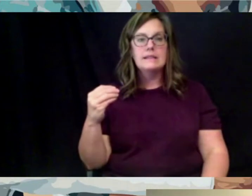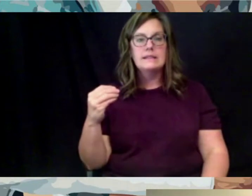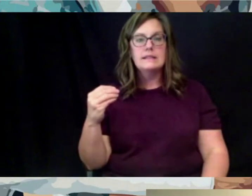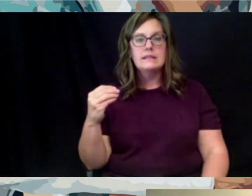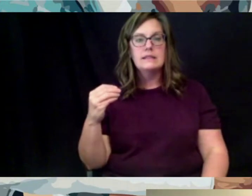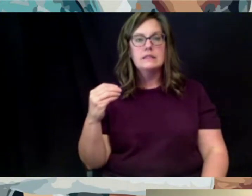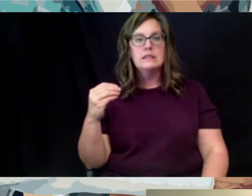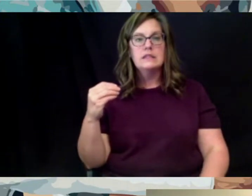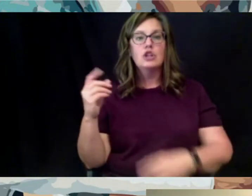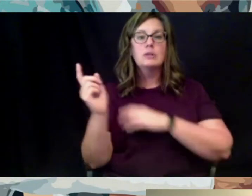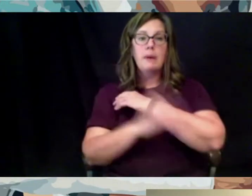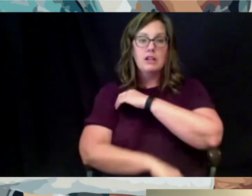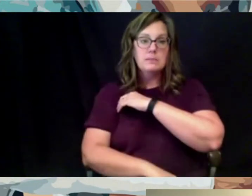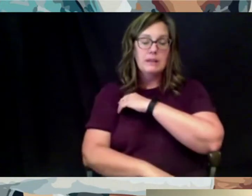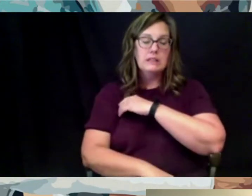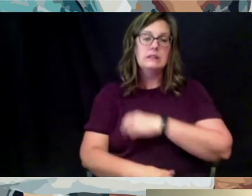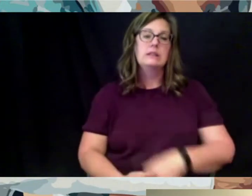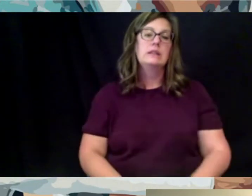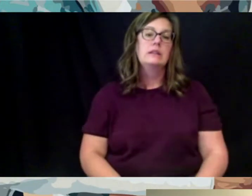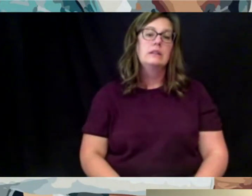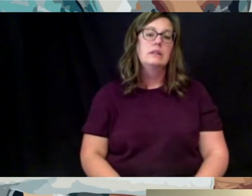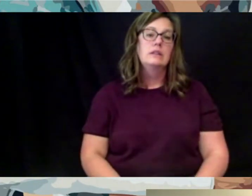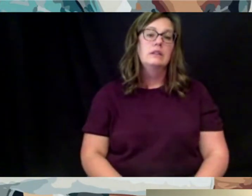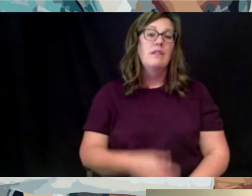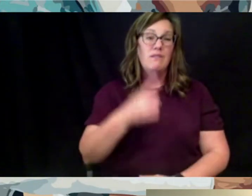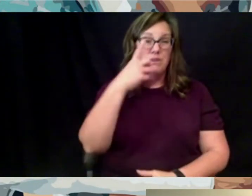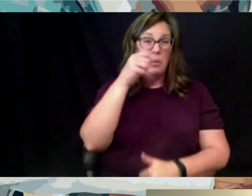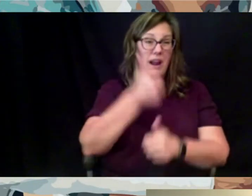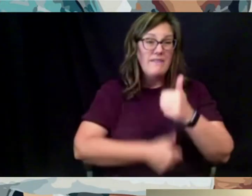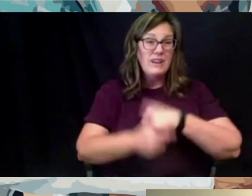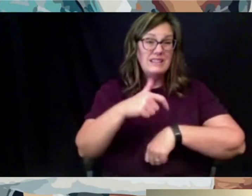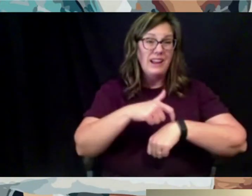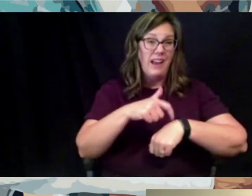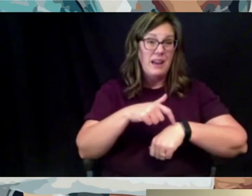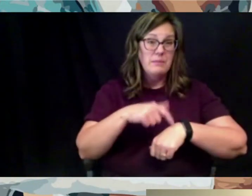you say love and punishment for every time anybody thinks of something that's harsh